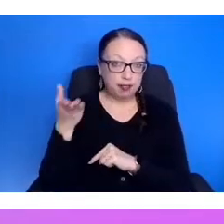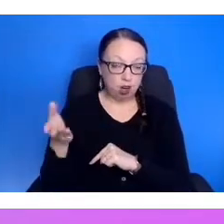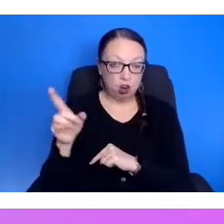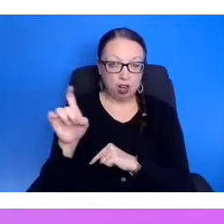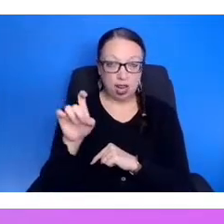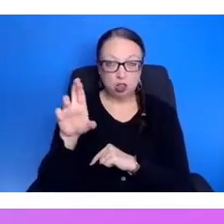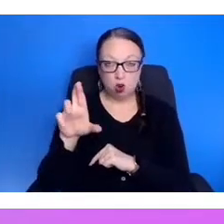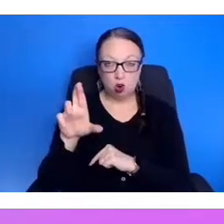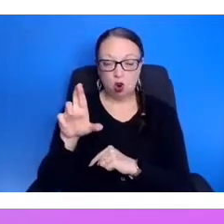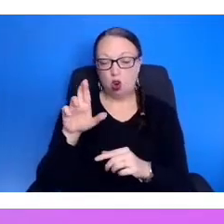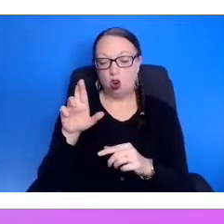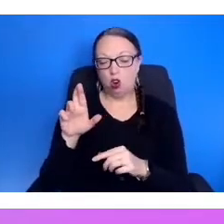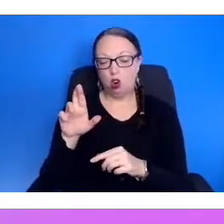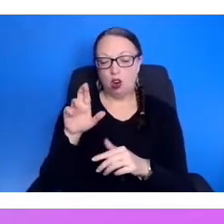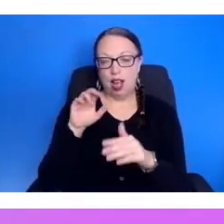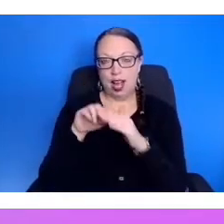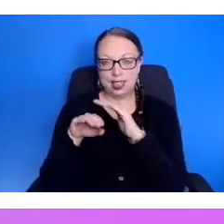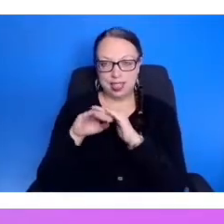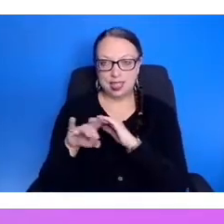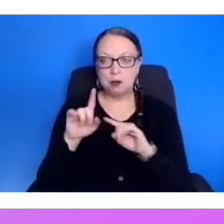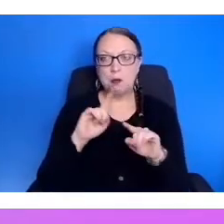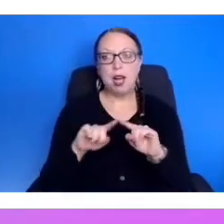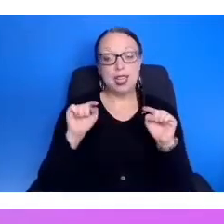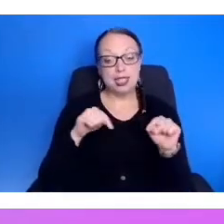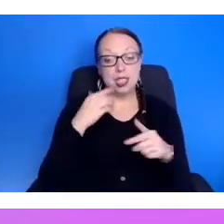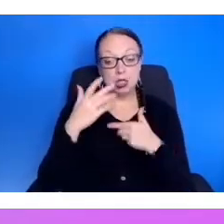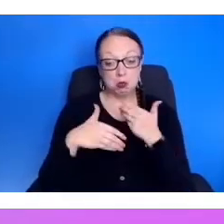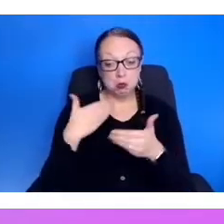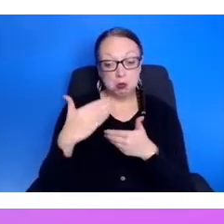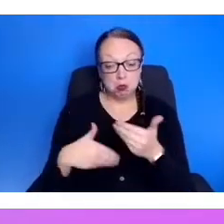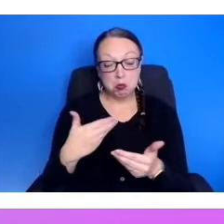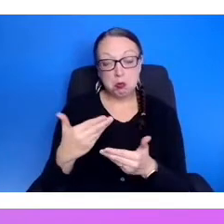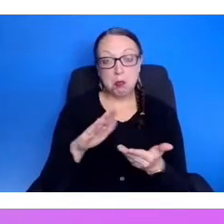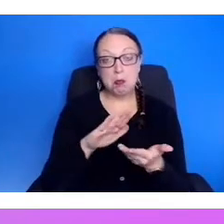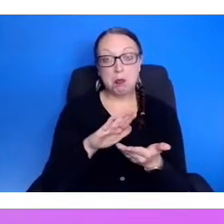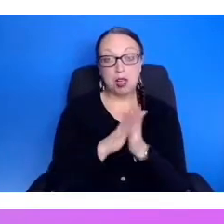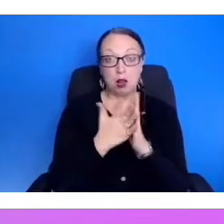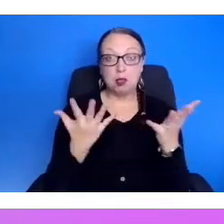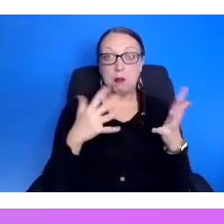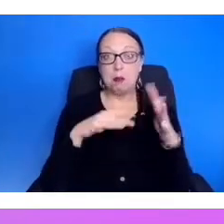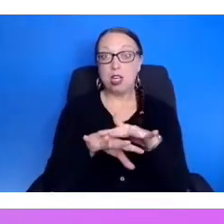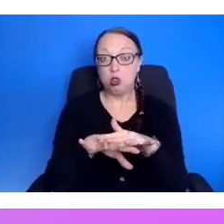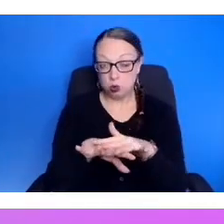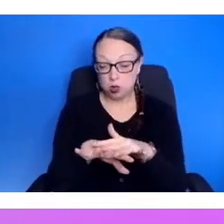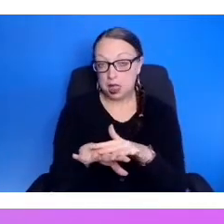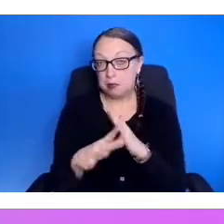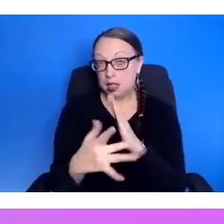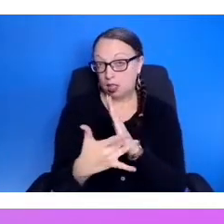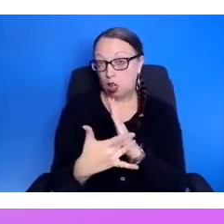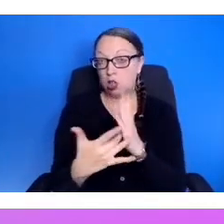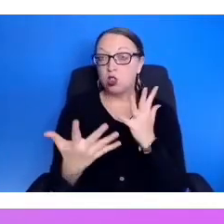we'd like this as it picks up speed and becomes a mainstream technology to pick up speed with the community of people